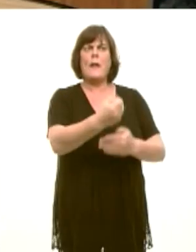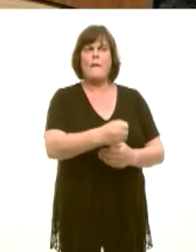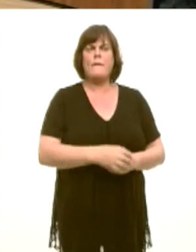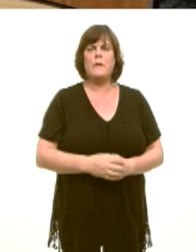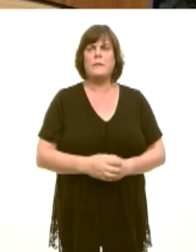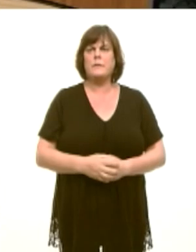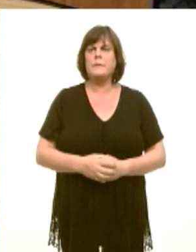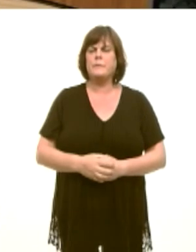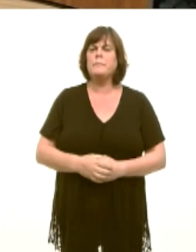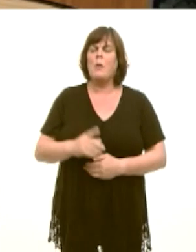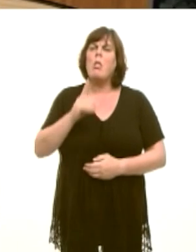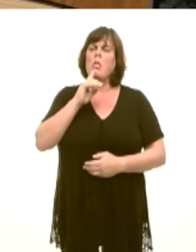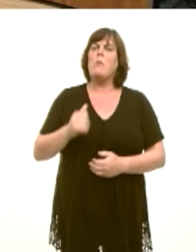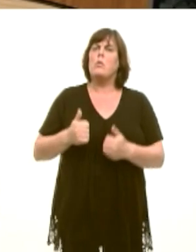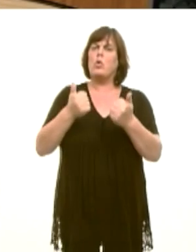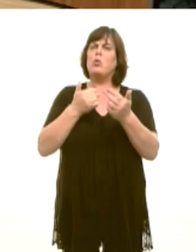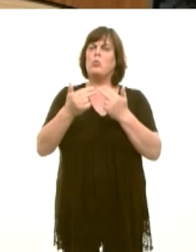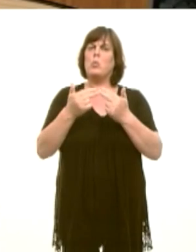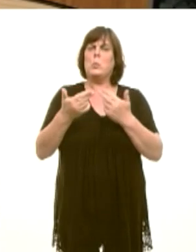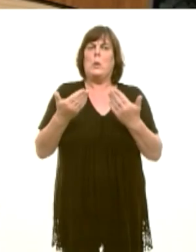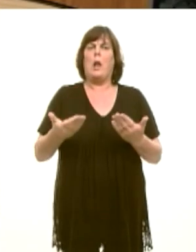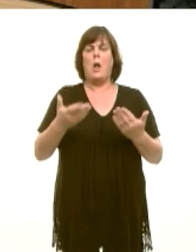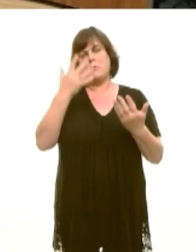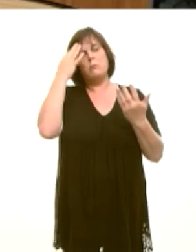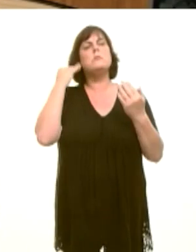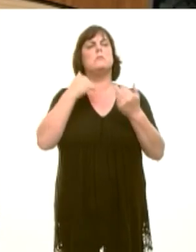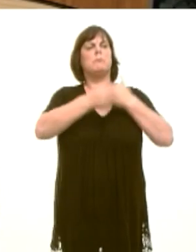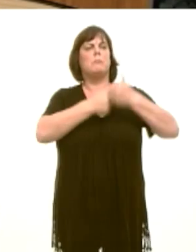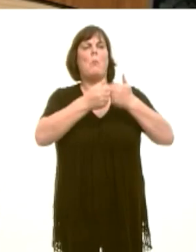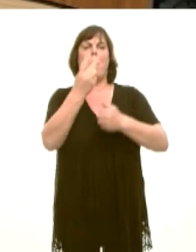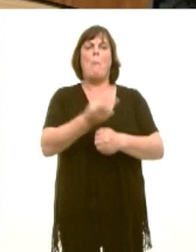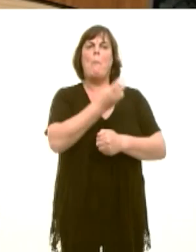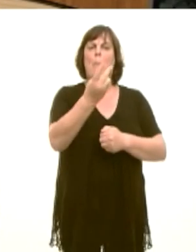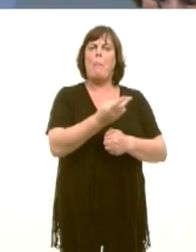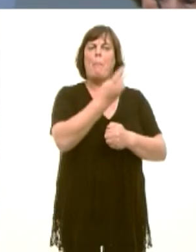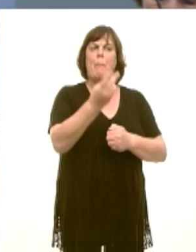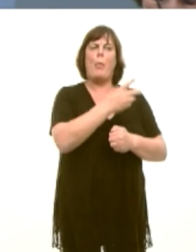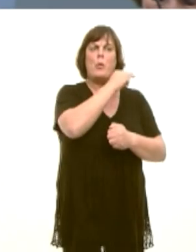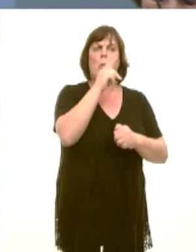real good news story today, but, sadly, it doesnít hide the story that, obviously, a